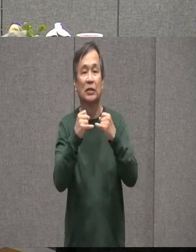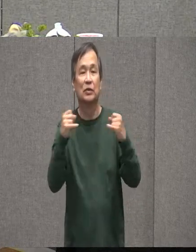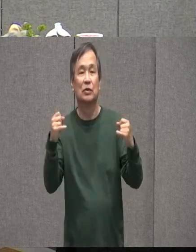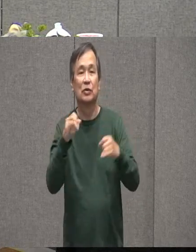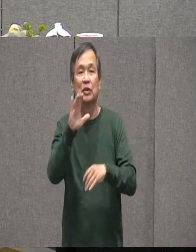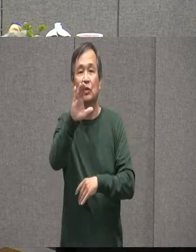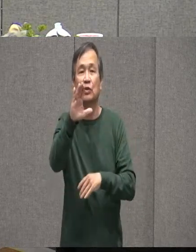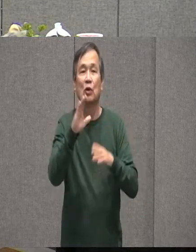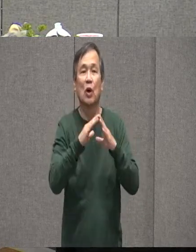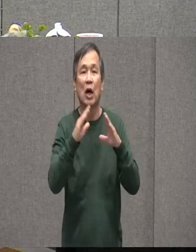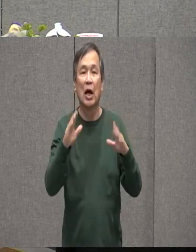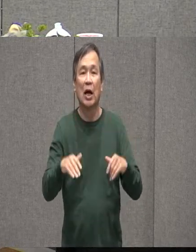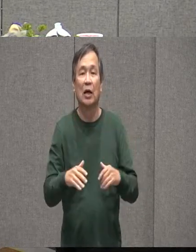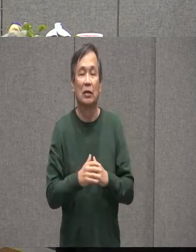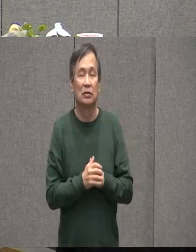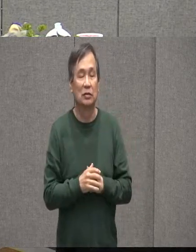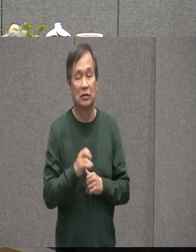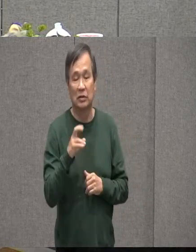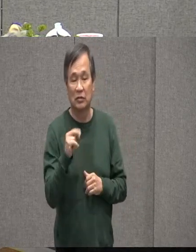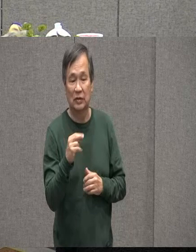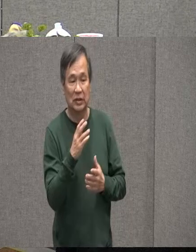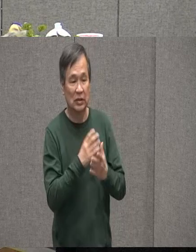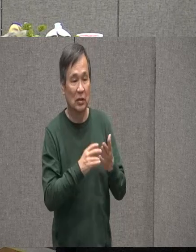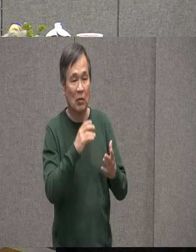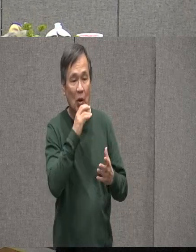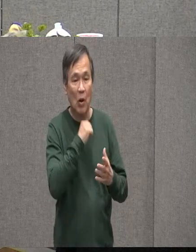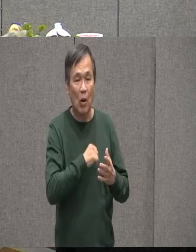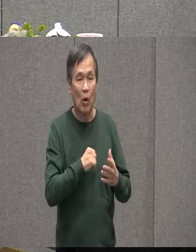You know when old jewelry breaks, sometimes that string can be reused.